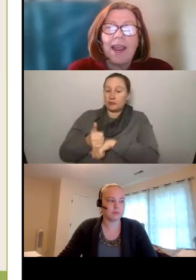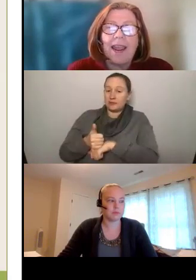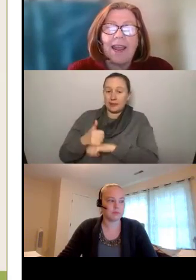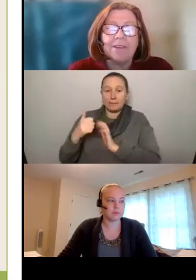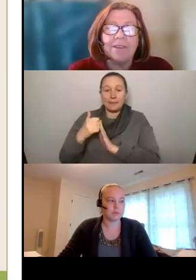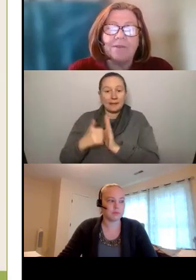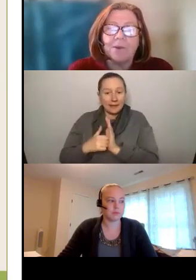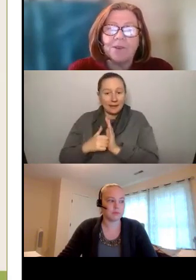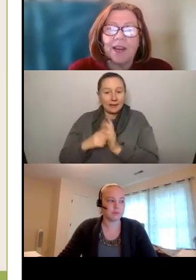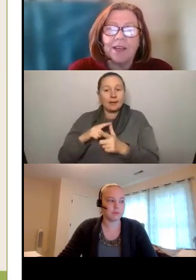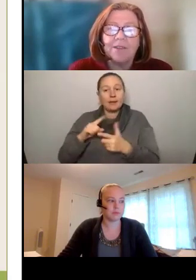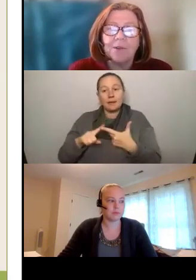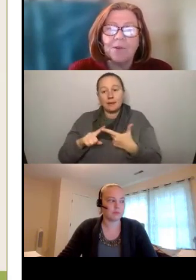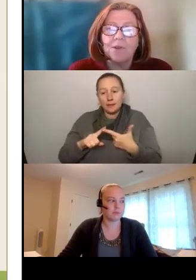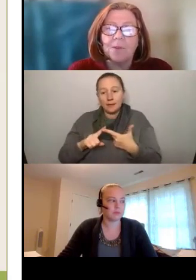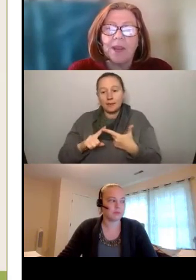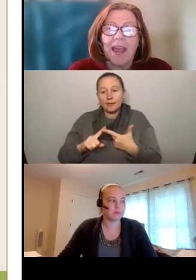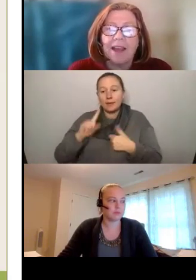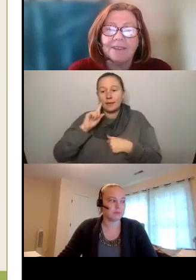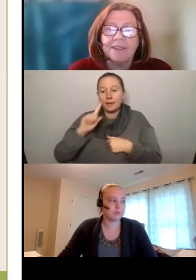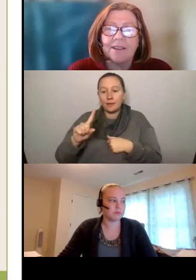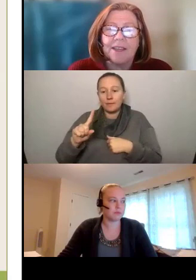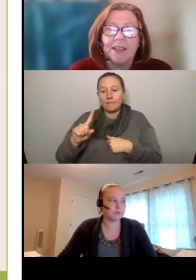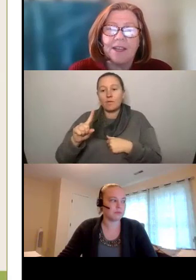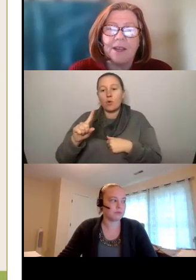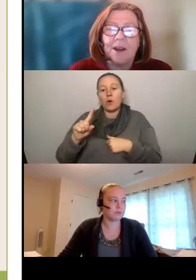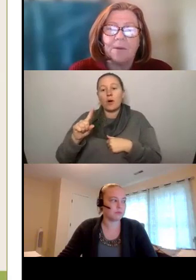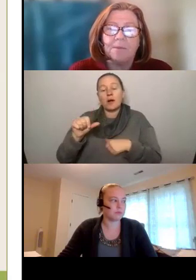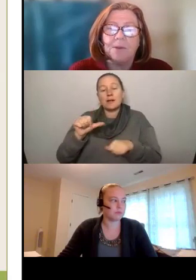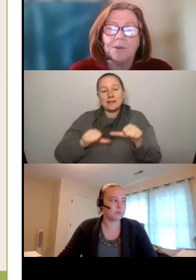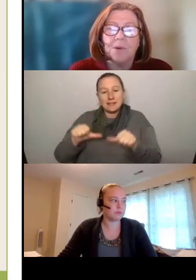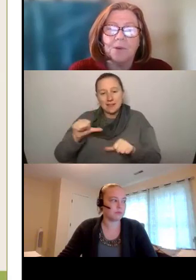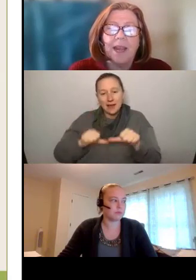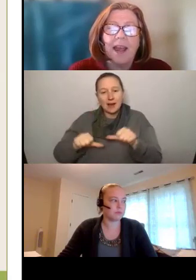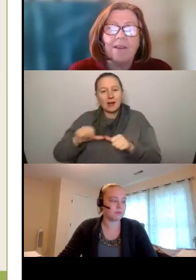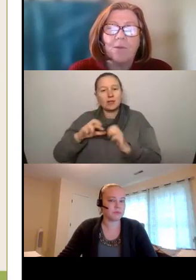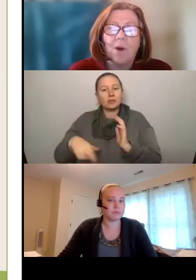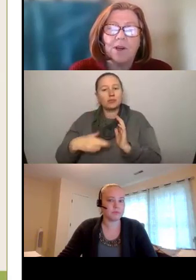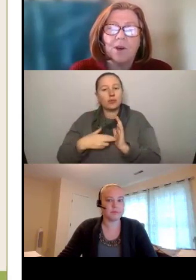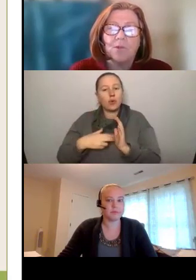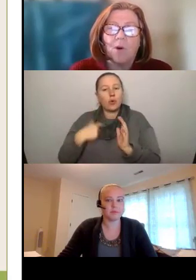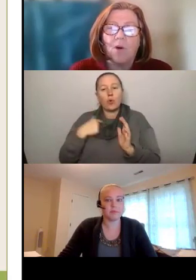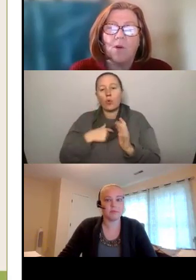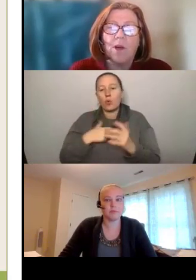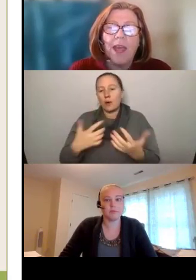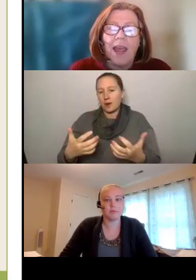and for scientific roles, we ask that the user only have one role